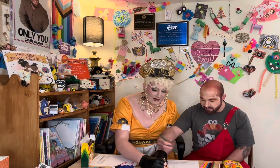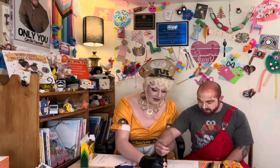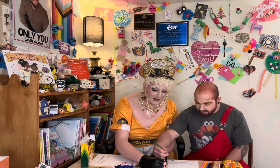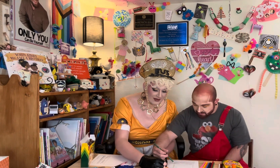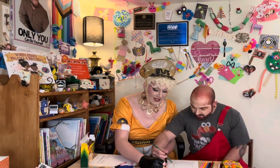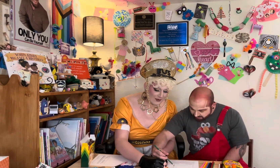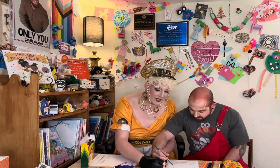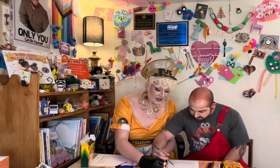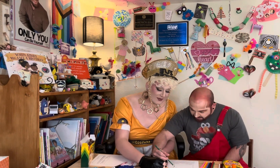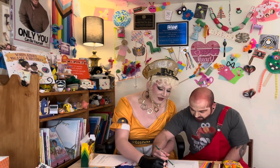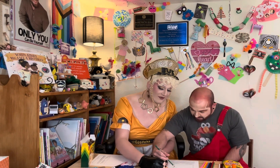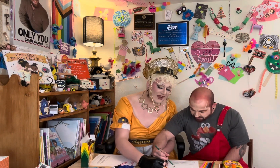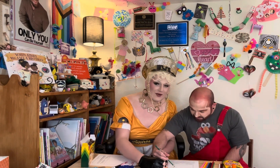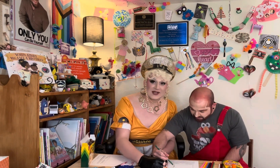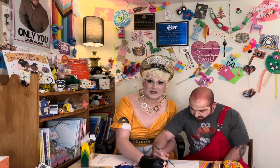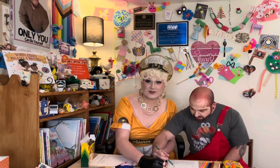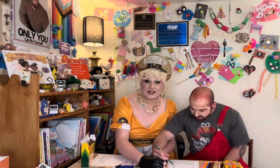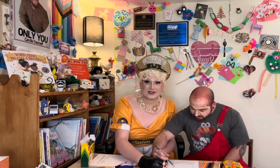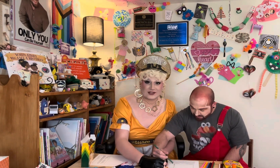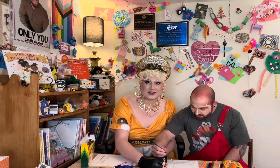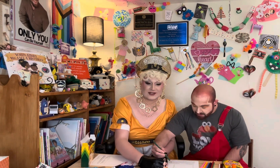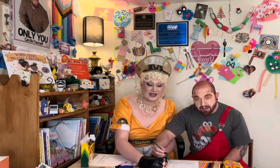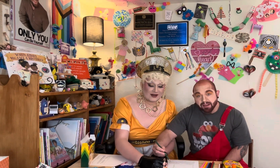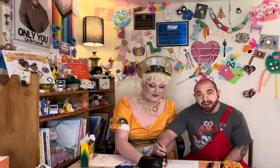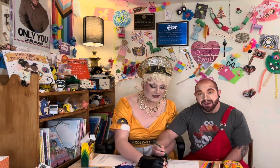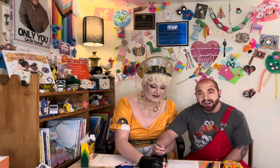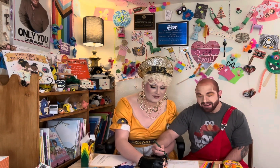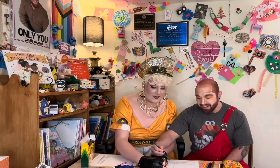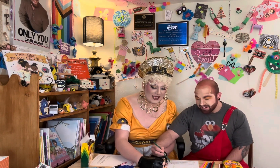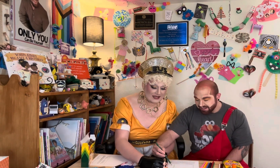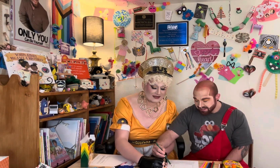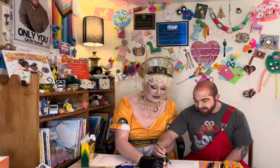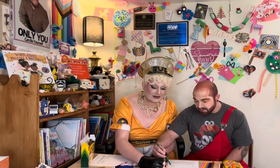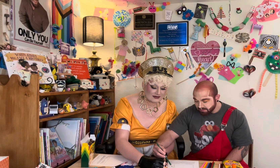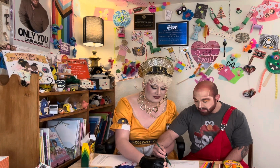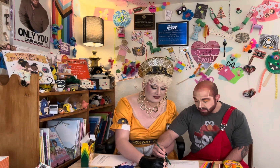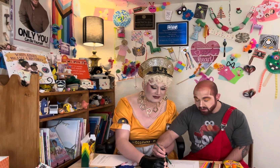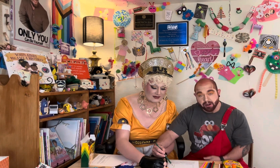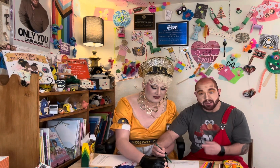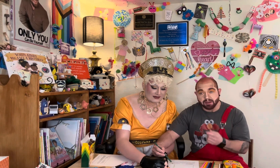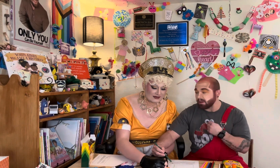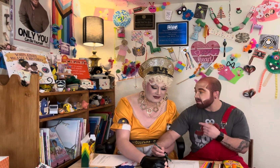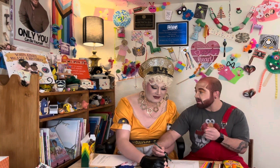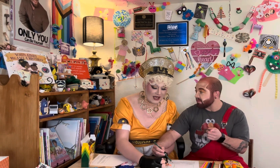is? CALI: Yeah, what are some of your favorite Mr. Buster outfits from the past? BUSTER: Are you asking me or them?